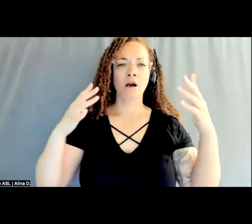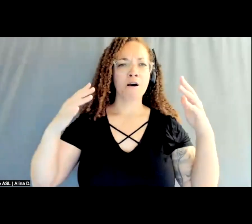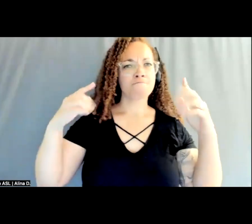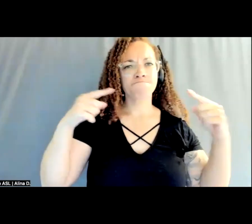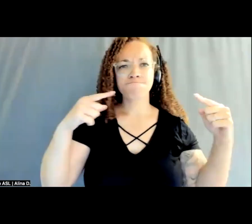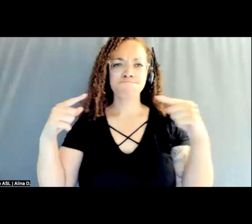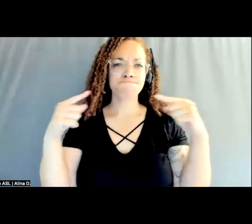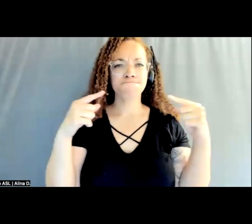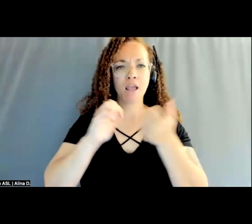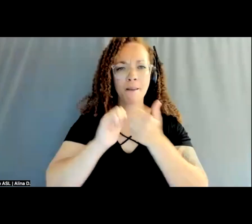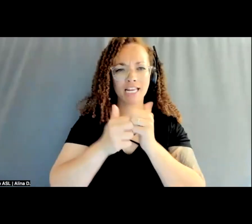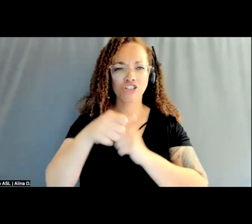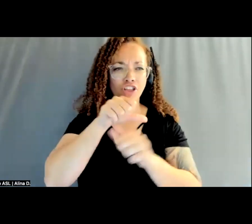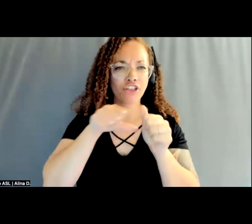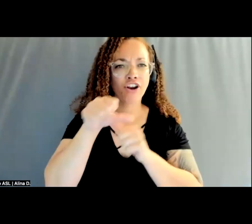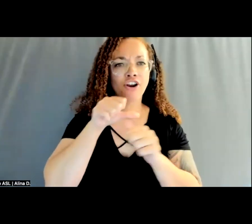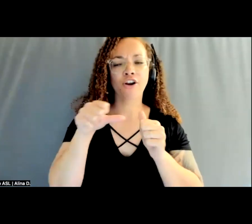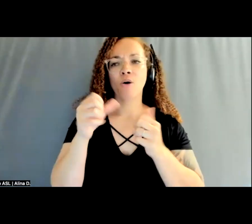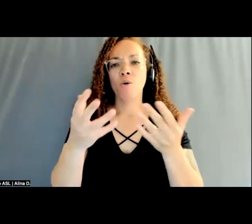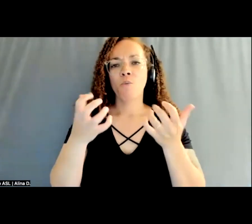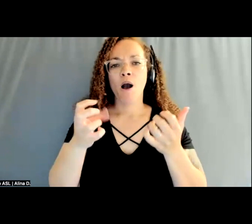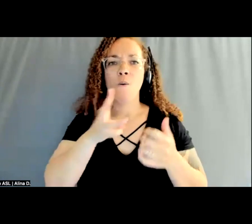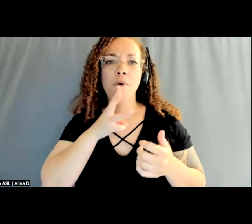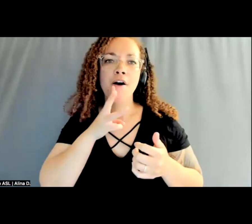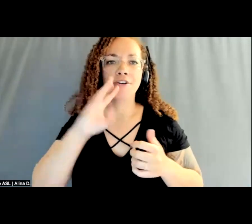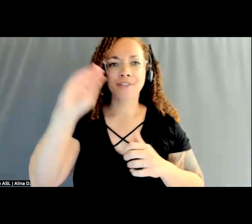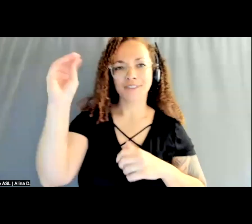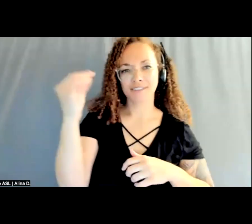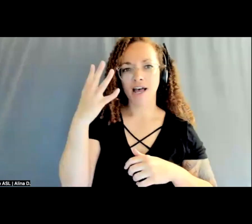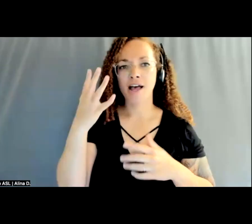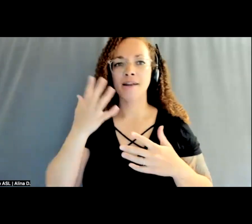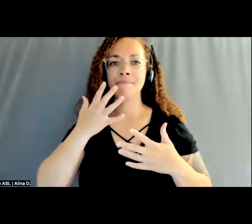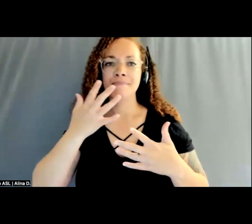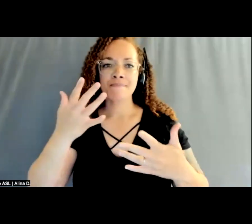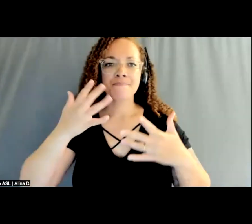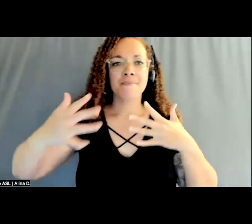for air and sunlight. But more recently, scientists have been thinking about